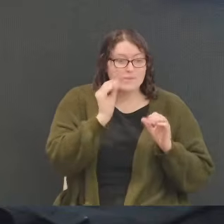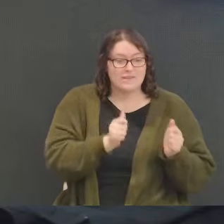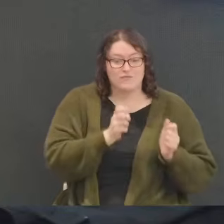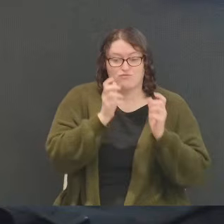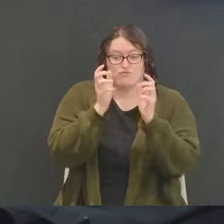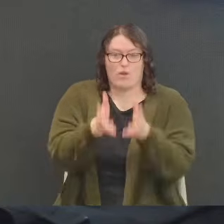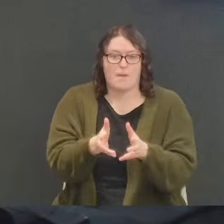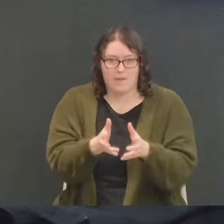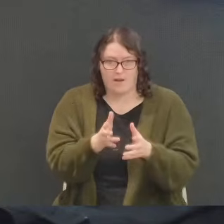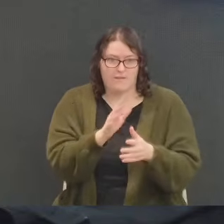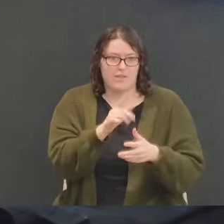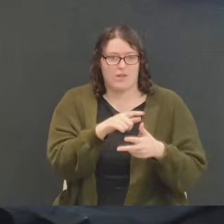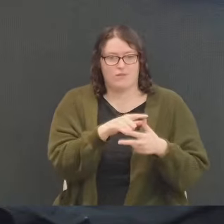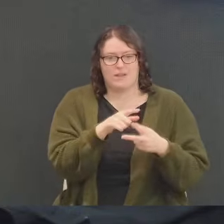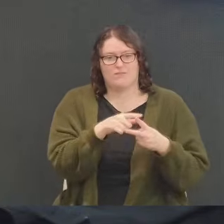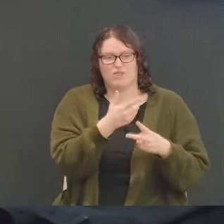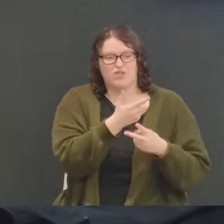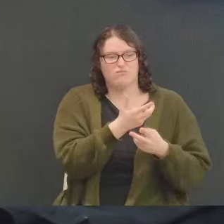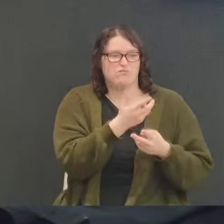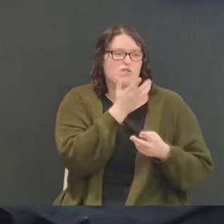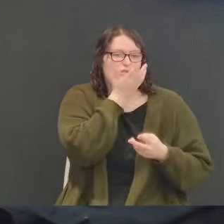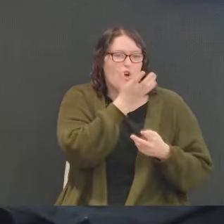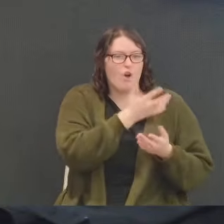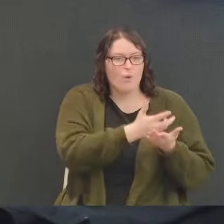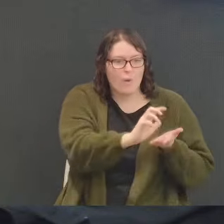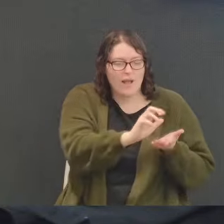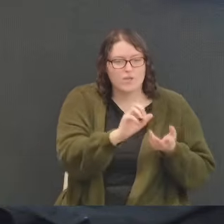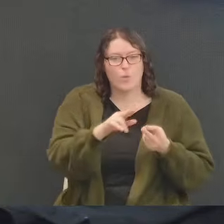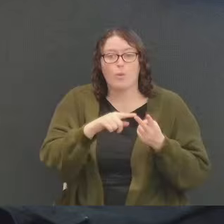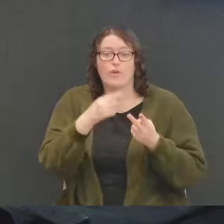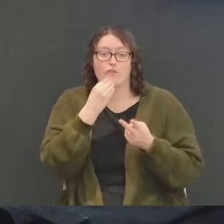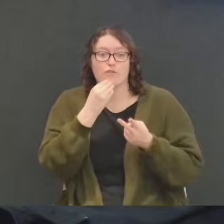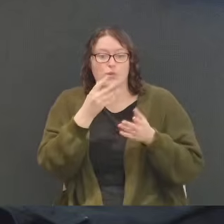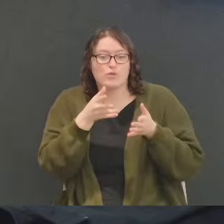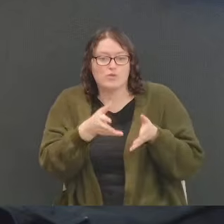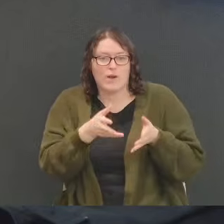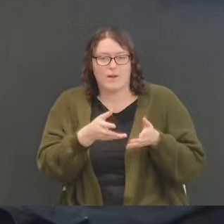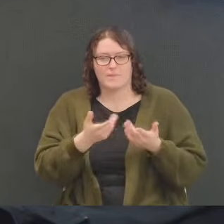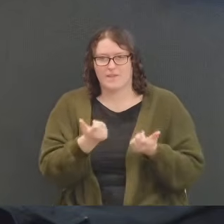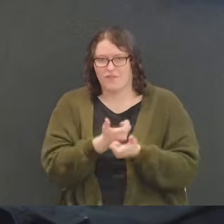divert that out of the landfill. And so the RFI went out. What we're trying to do is understand